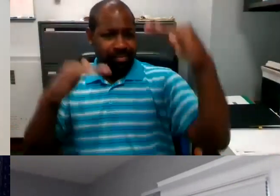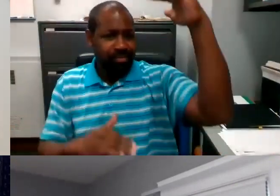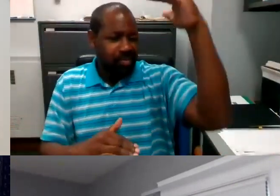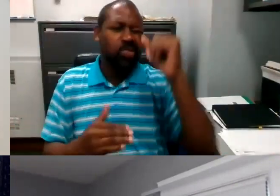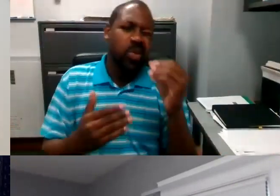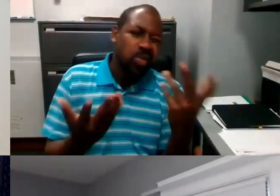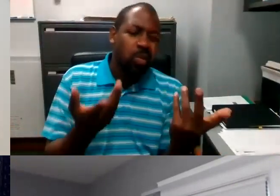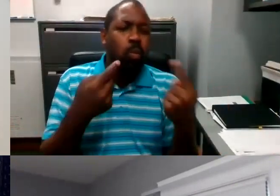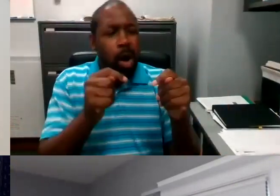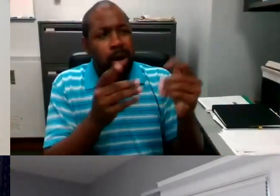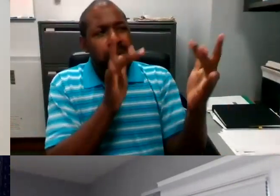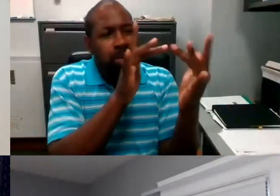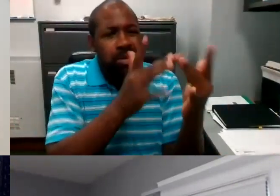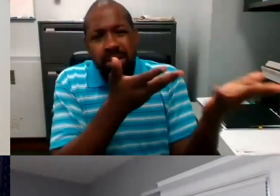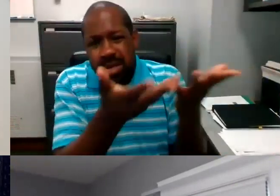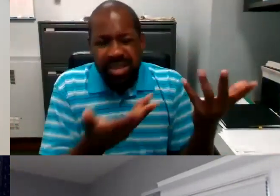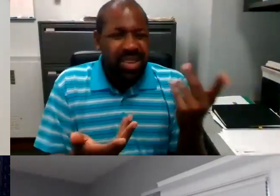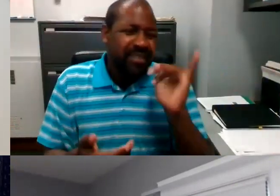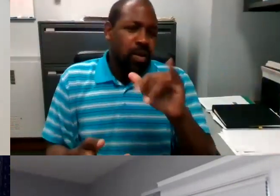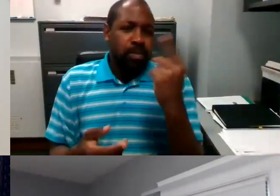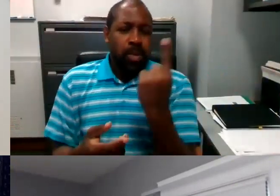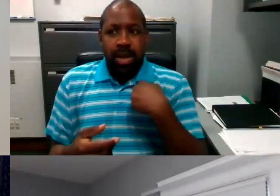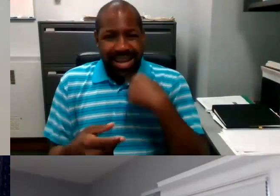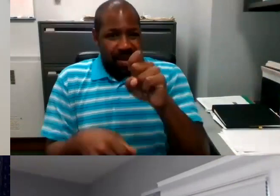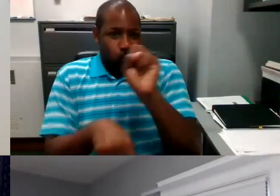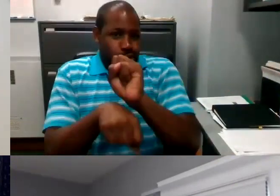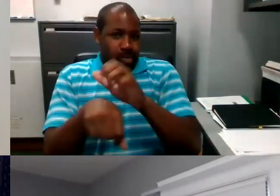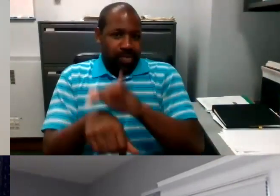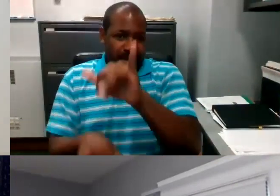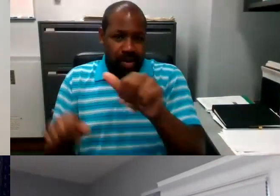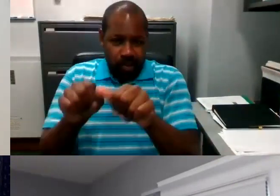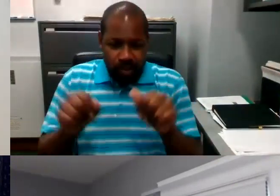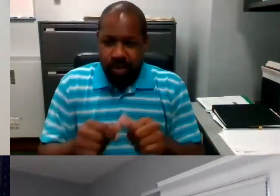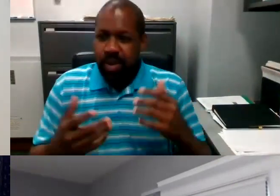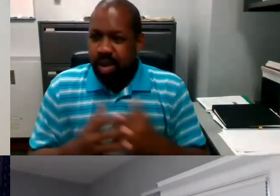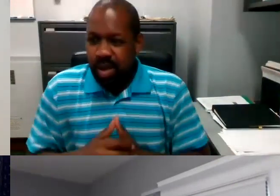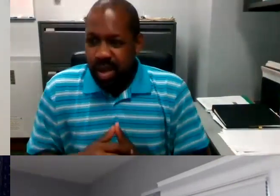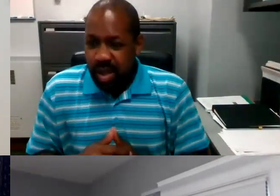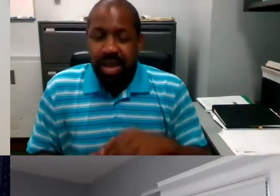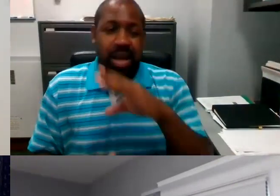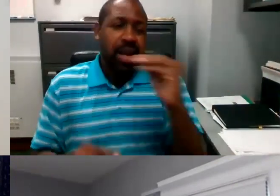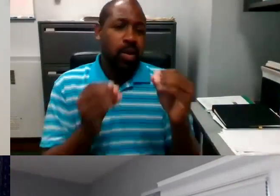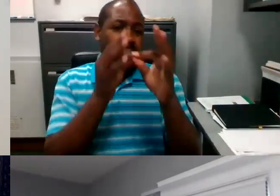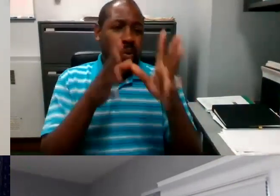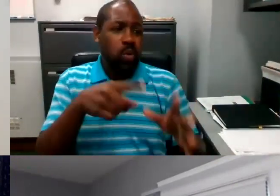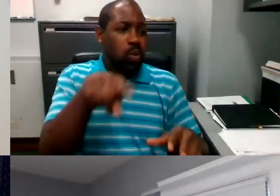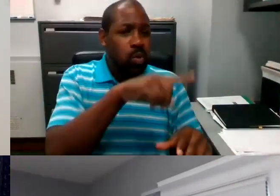AND I WAS LOOKING FOR FEEDBACK ON WHAT WE COULD DO TO REALLY MEASURE UP.